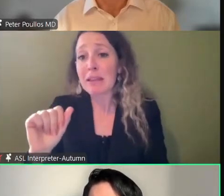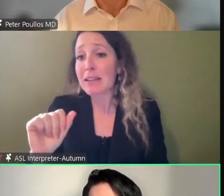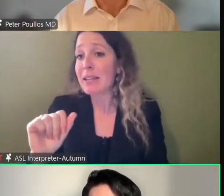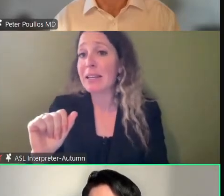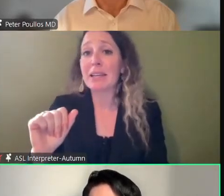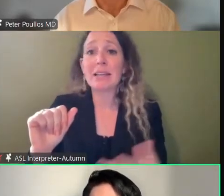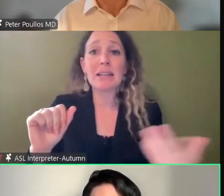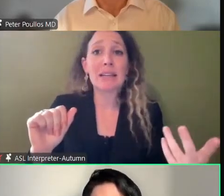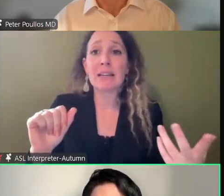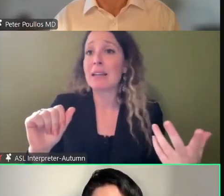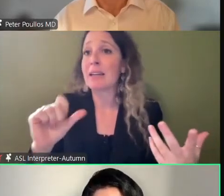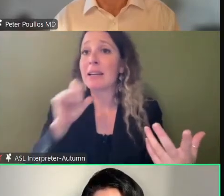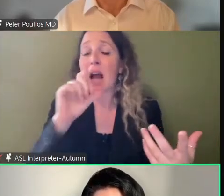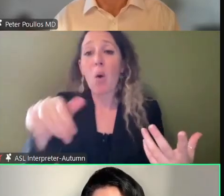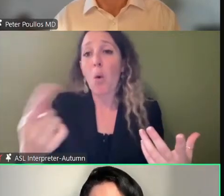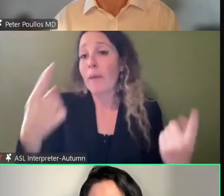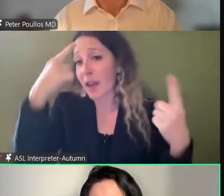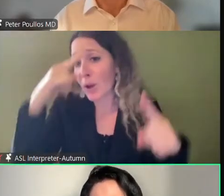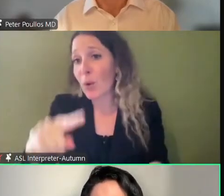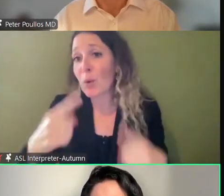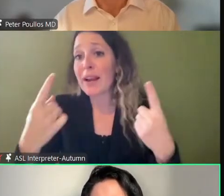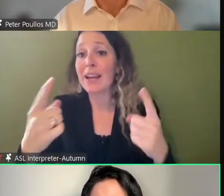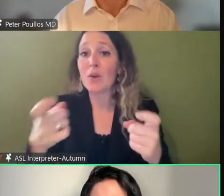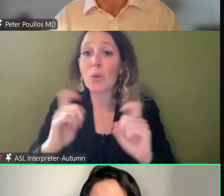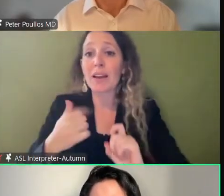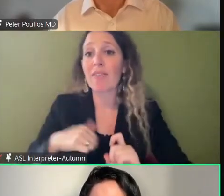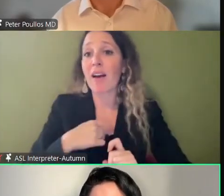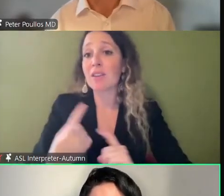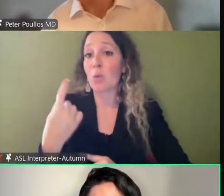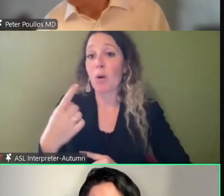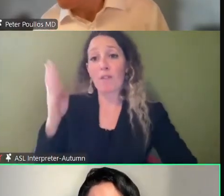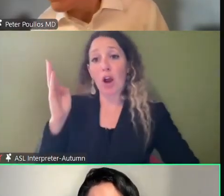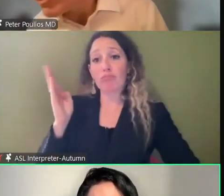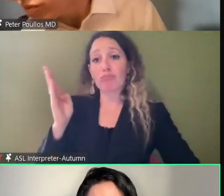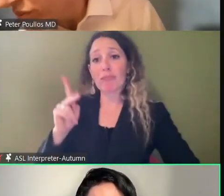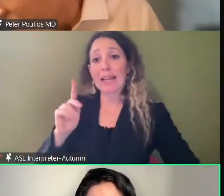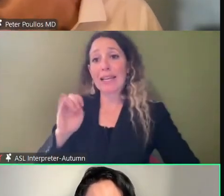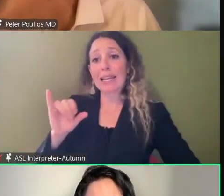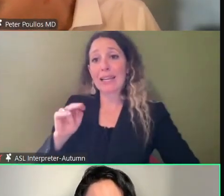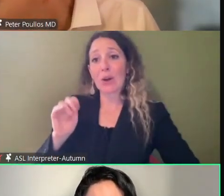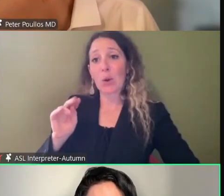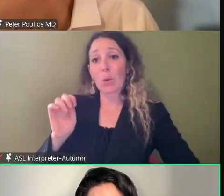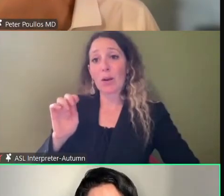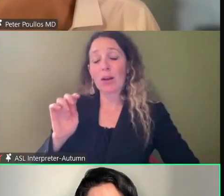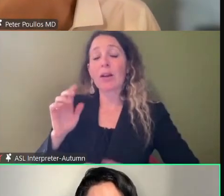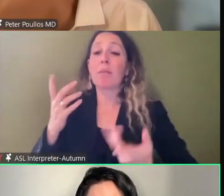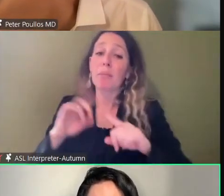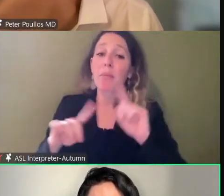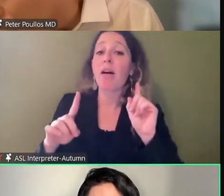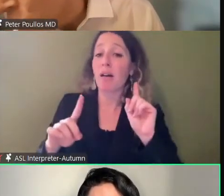to give us one of our keynotes today. But also invited us to present our summary findings to